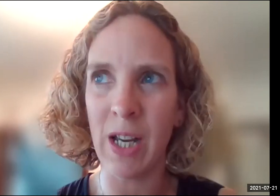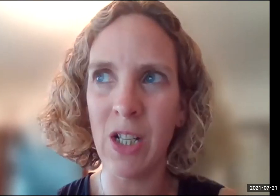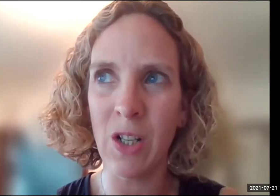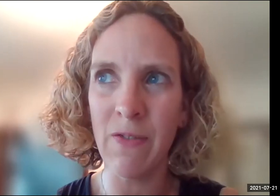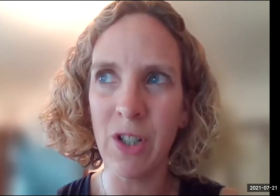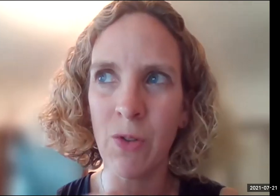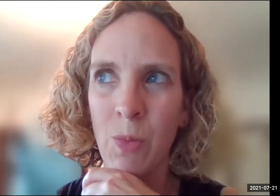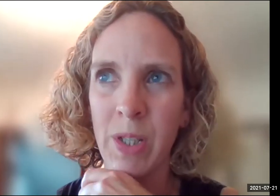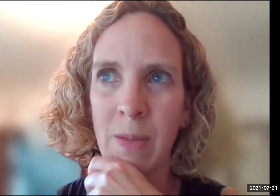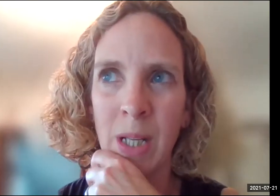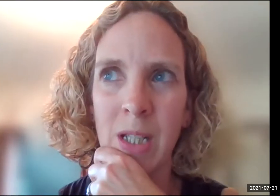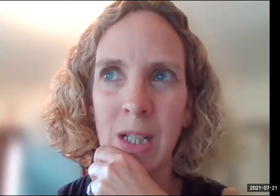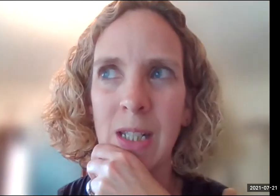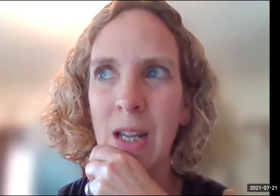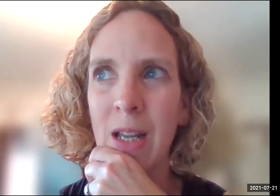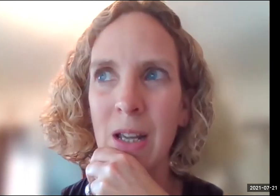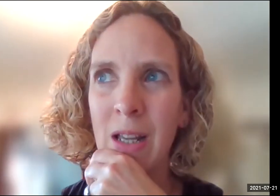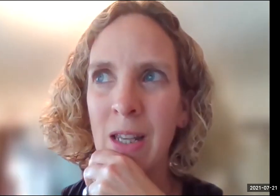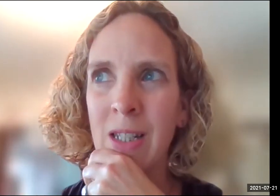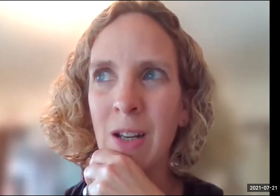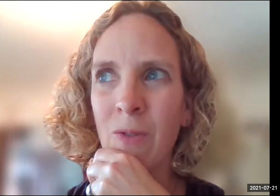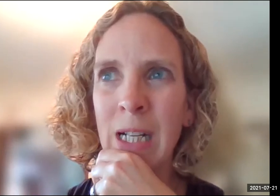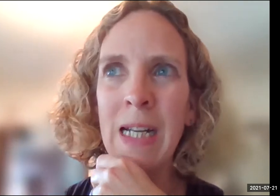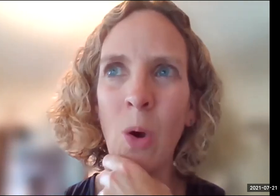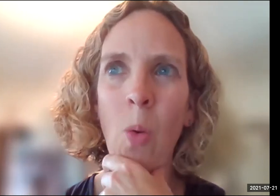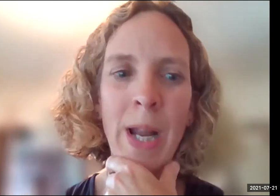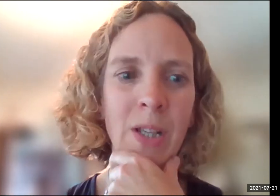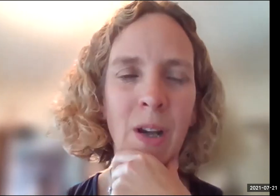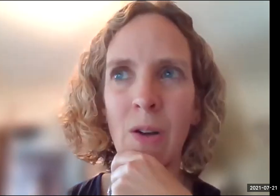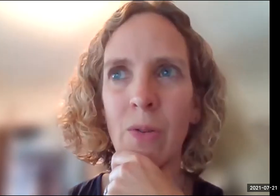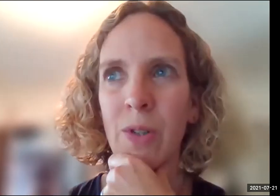So the first point is that whilst we're seeing